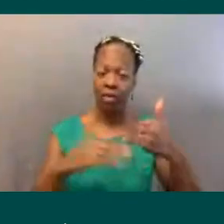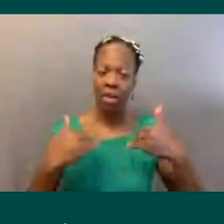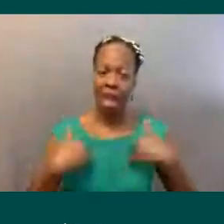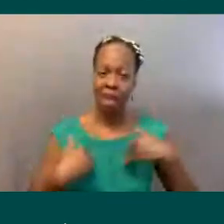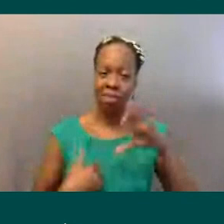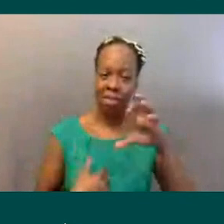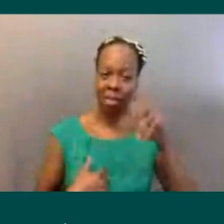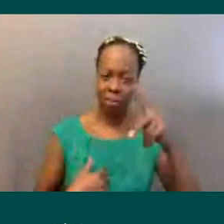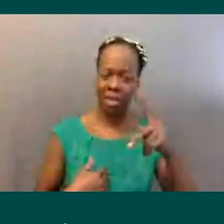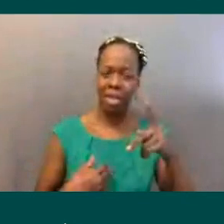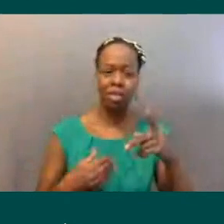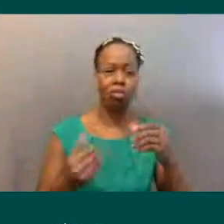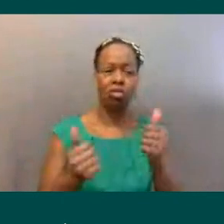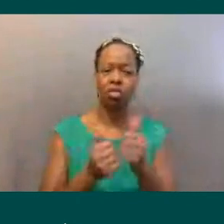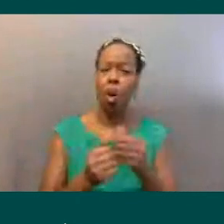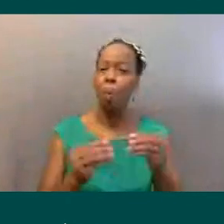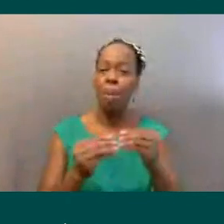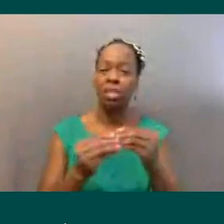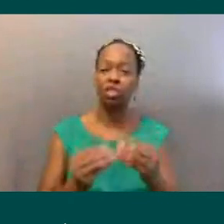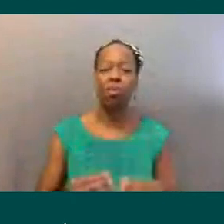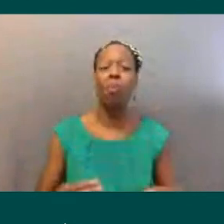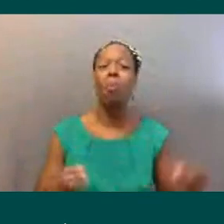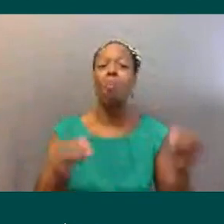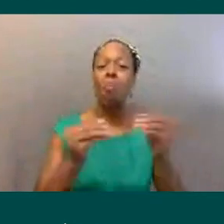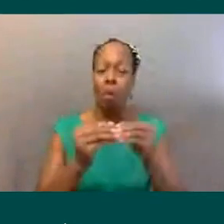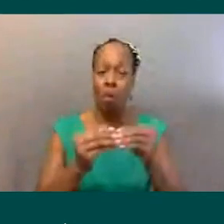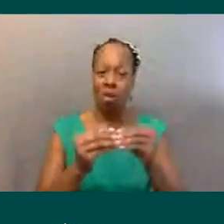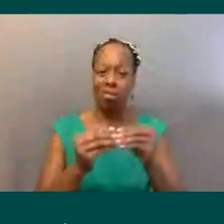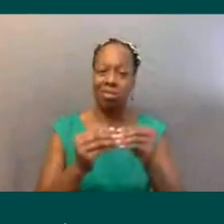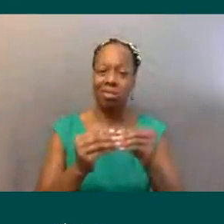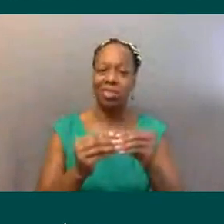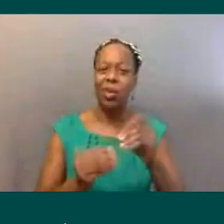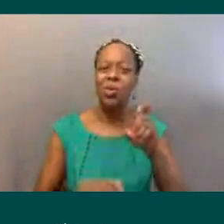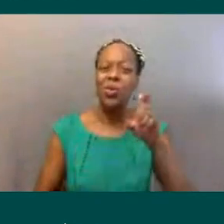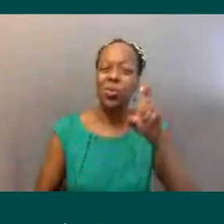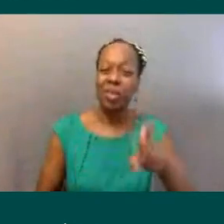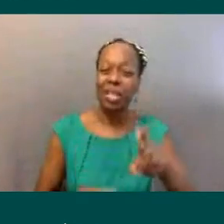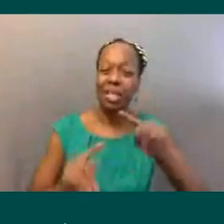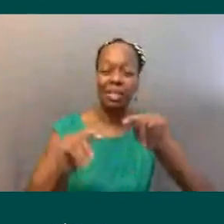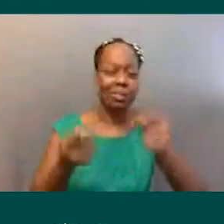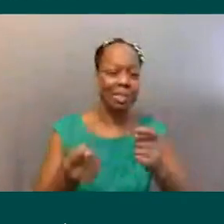I think that's self-evident, so you do need a team, and not a single person.